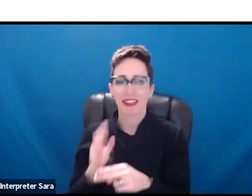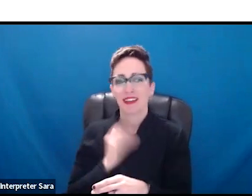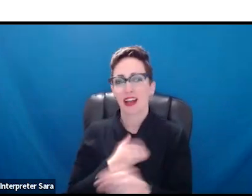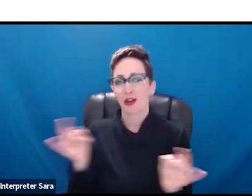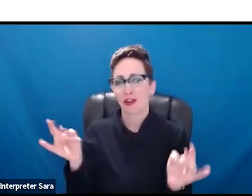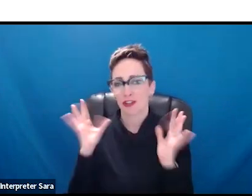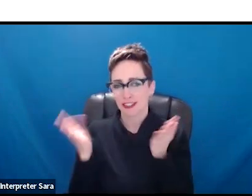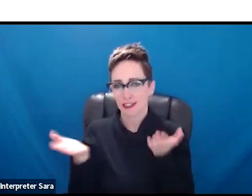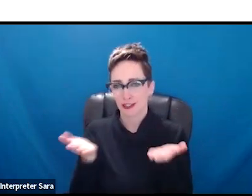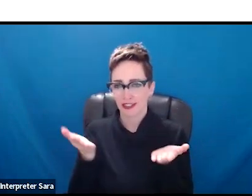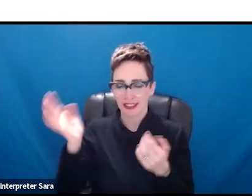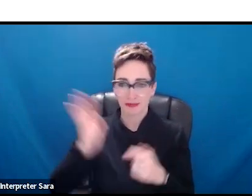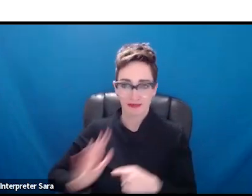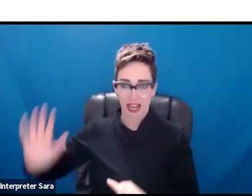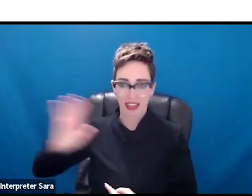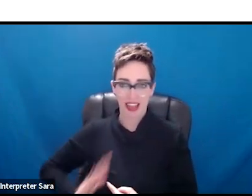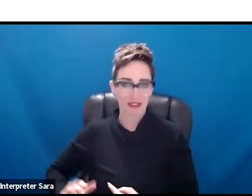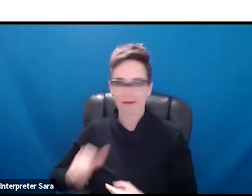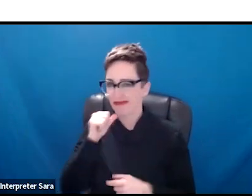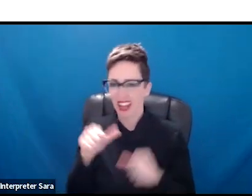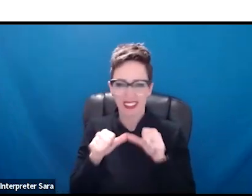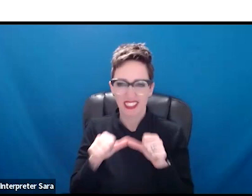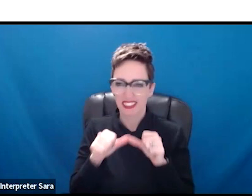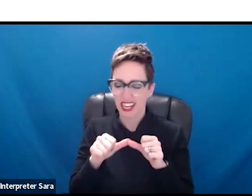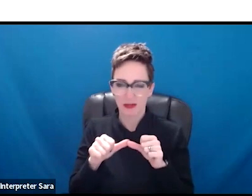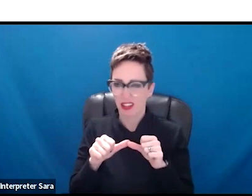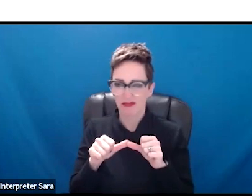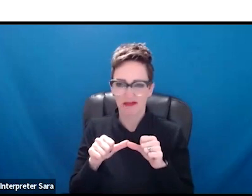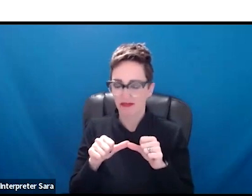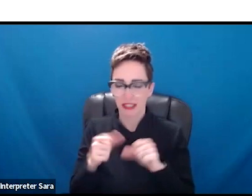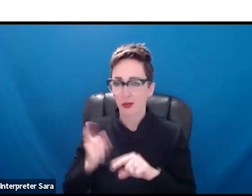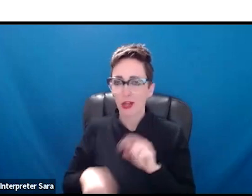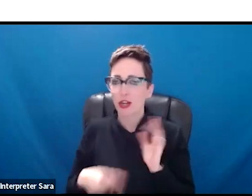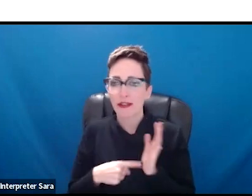back then were not sustainable because we could not afford to continue them.